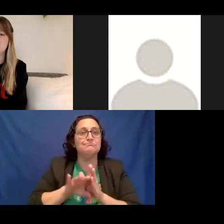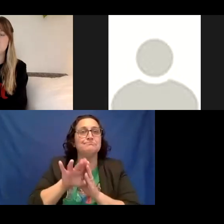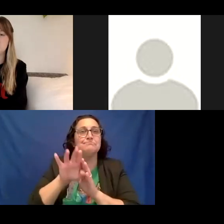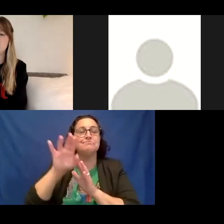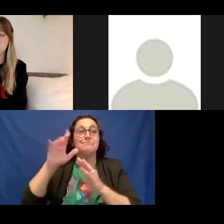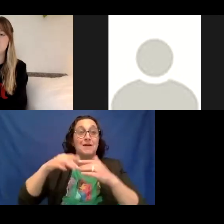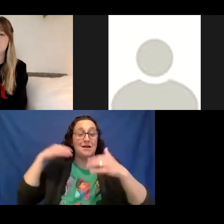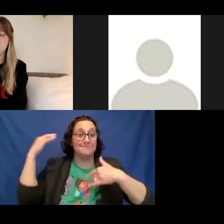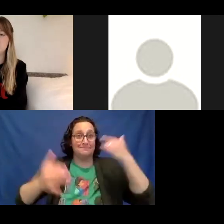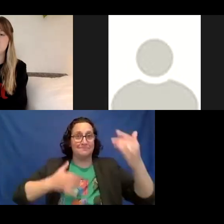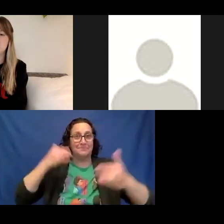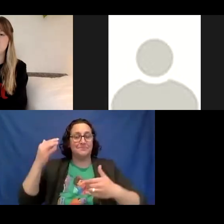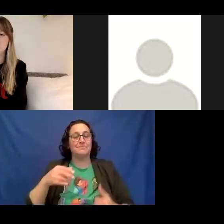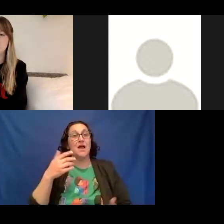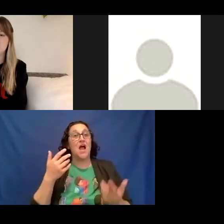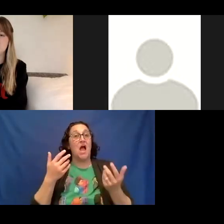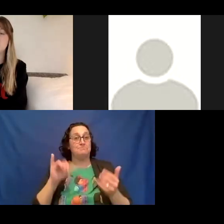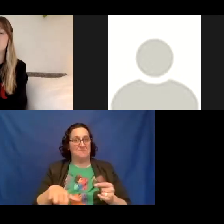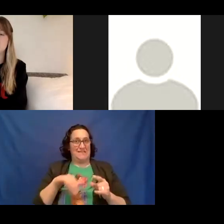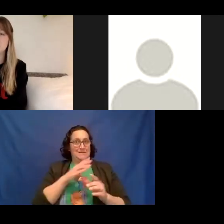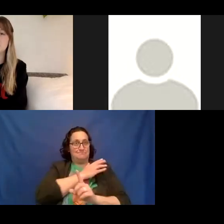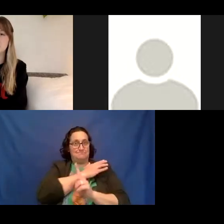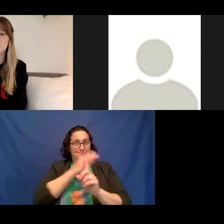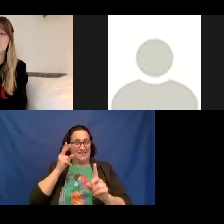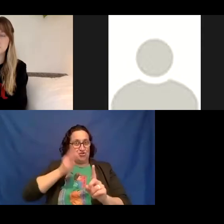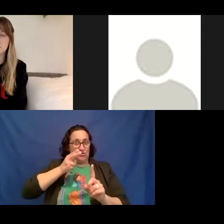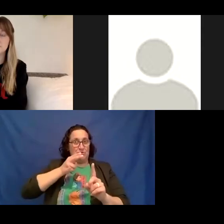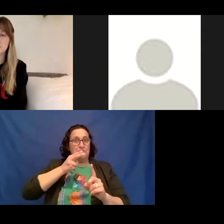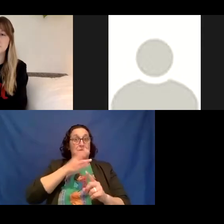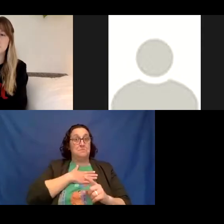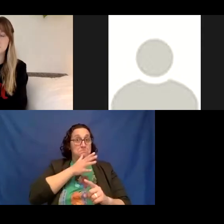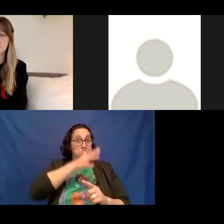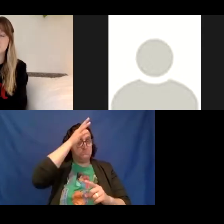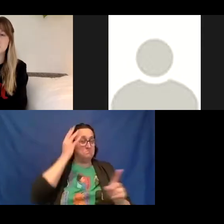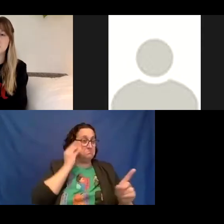into a bilingual bi-cultural model and that's really been improving Deaf education over the